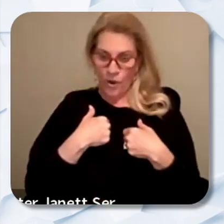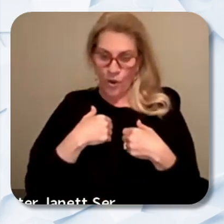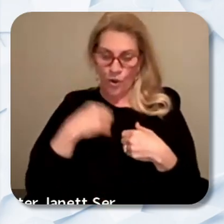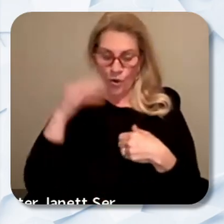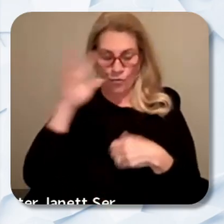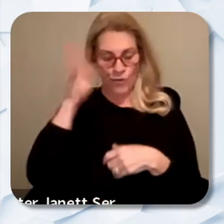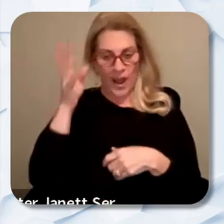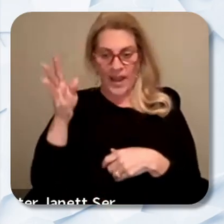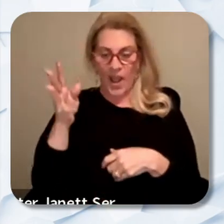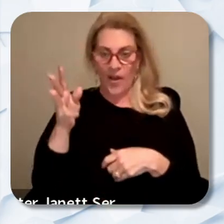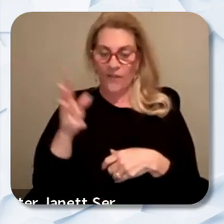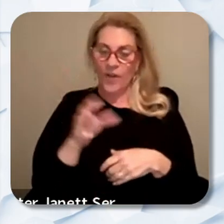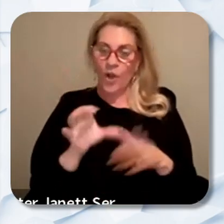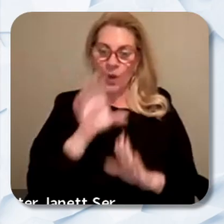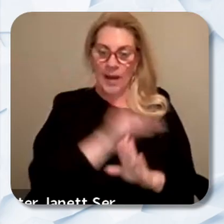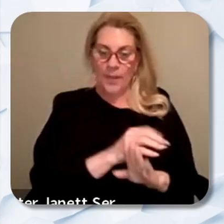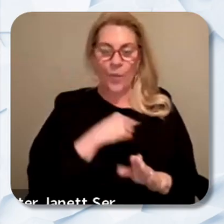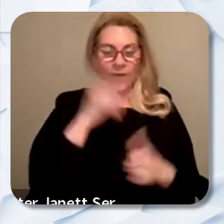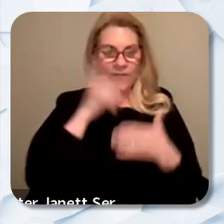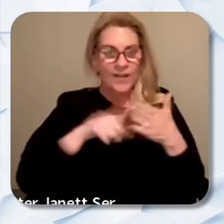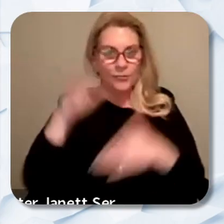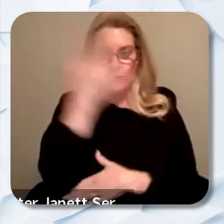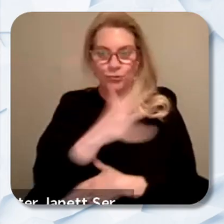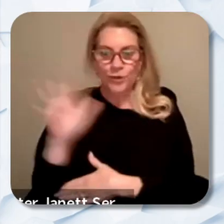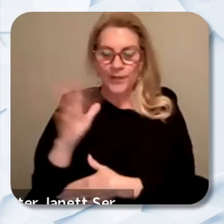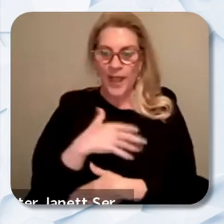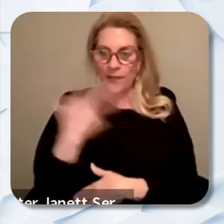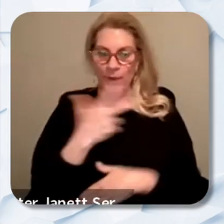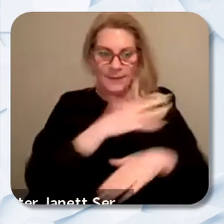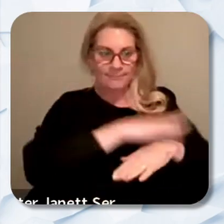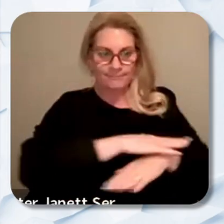now we're doing our investigation on trees. So we have three tables of children. You know for